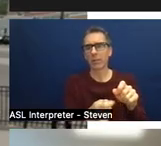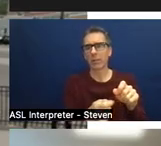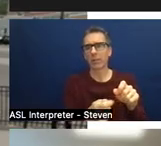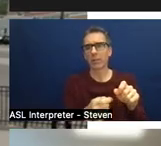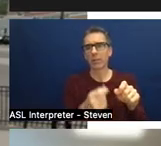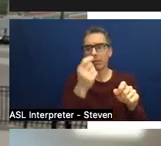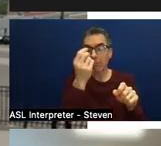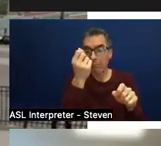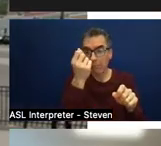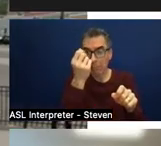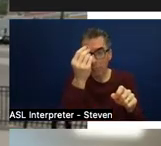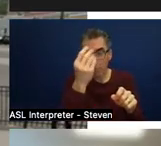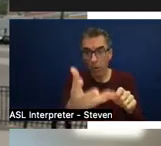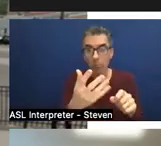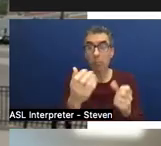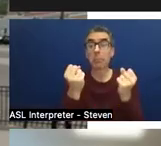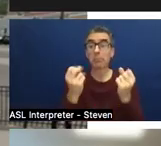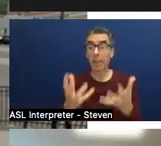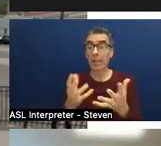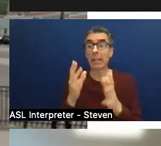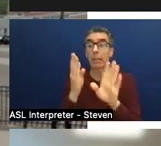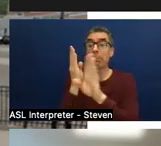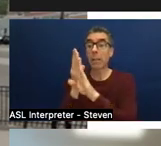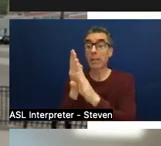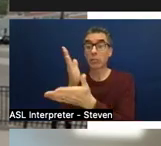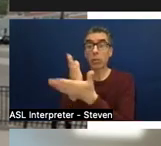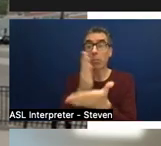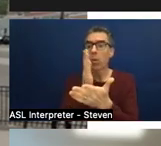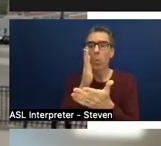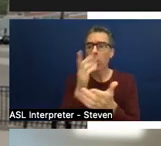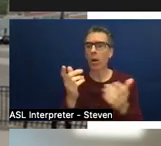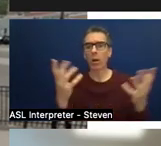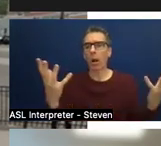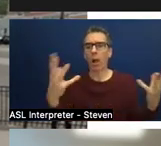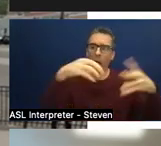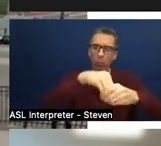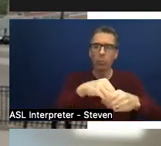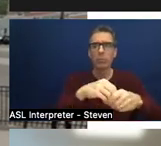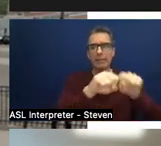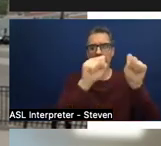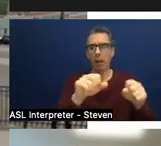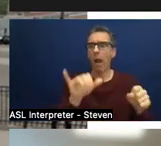of the existing bus stops into the stations so there won't be as many potential stops,